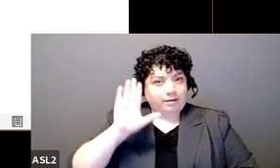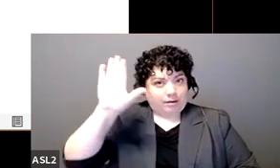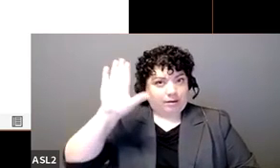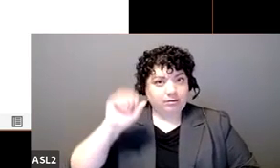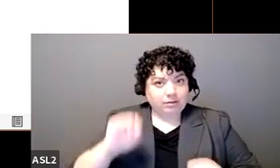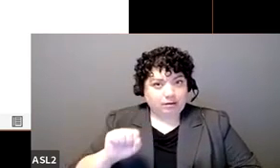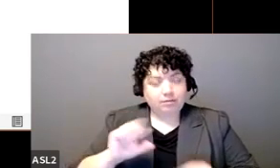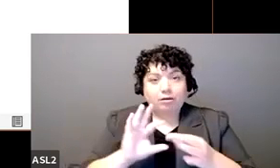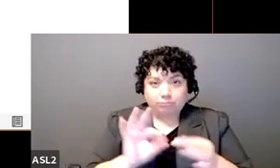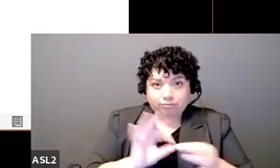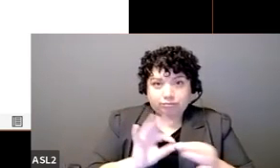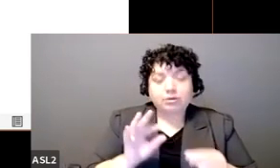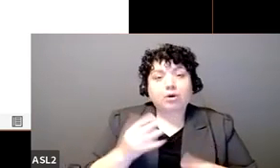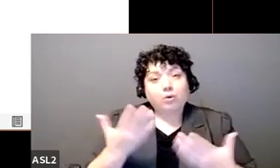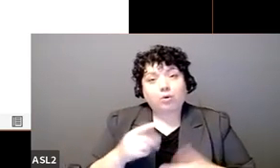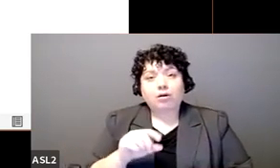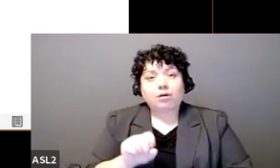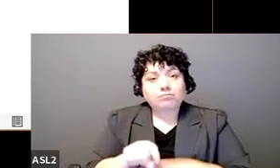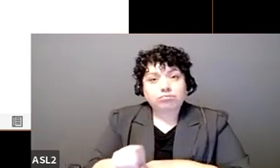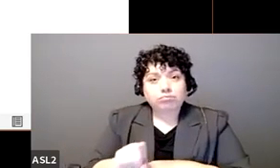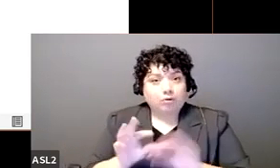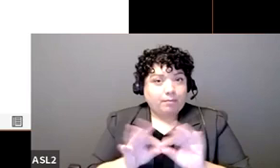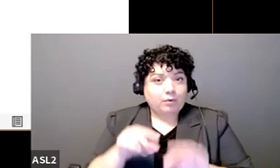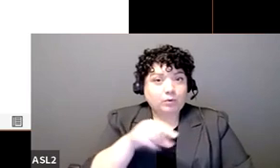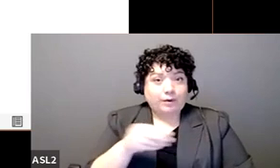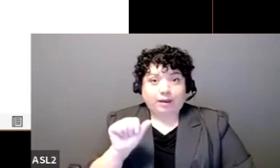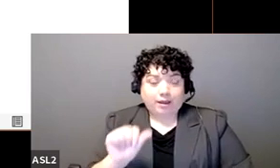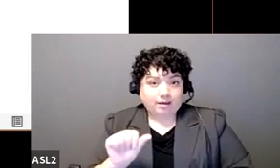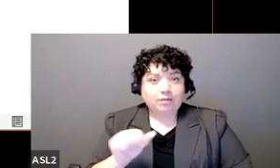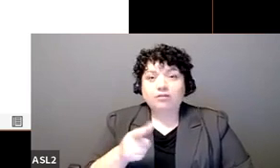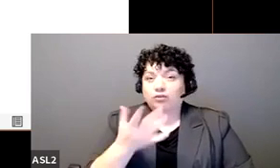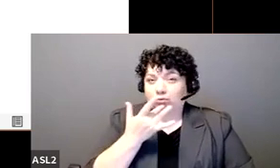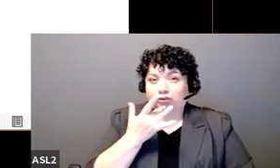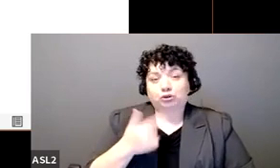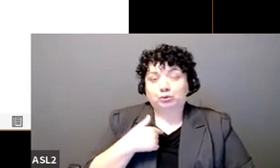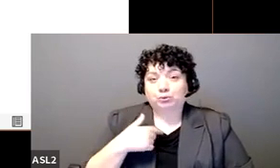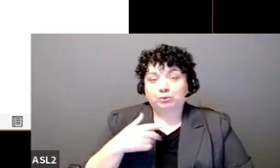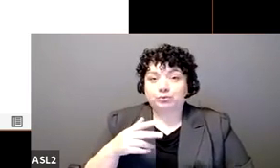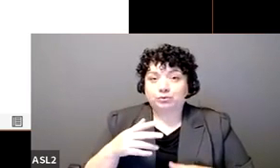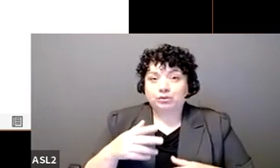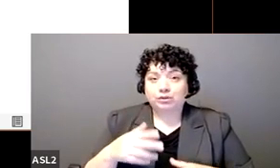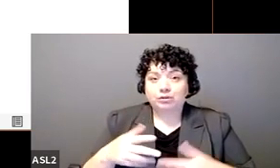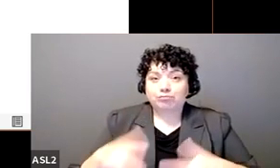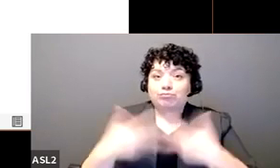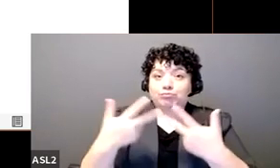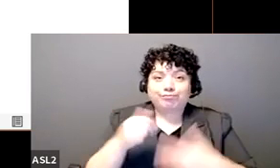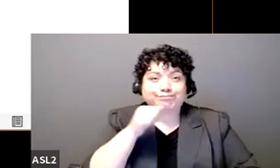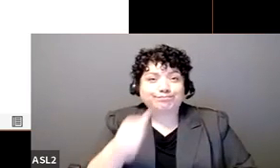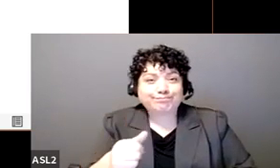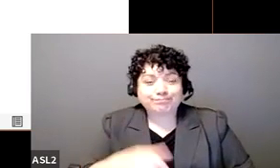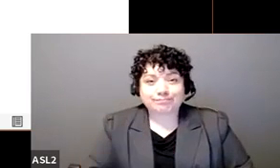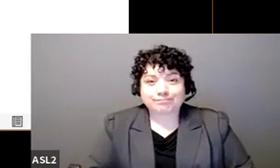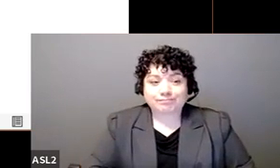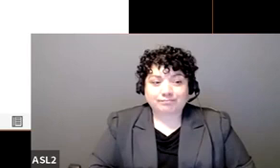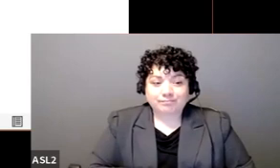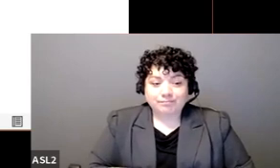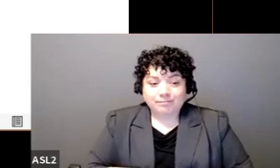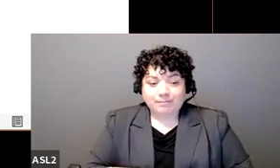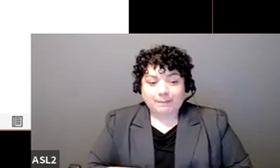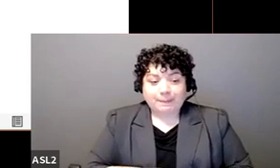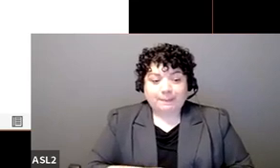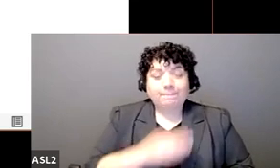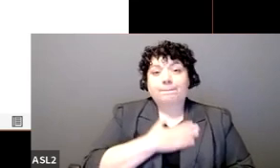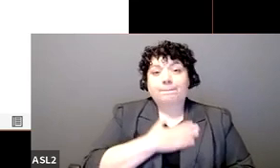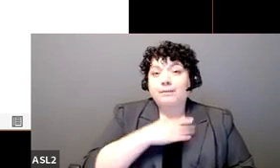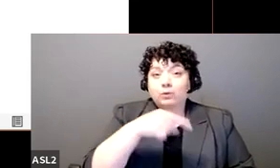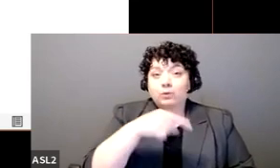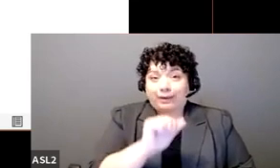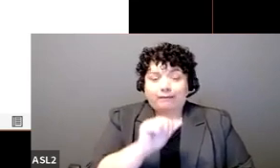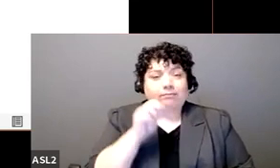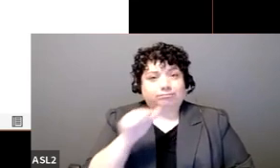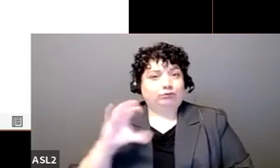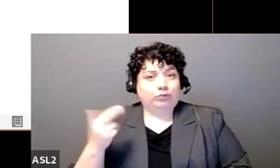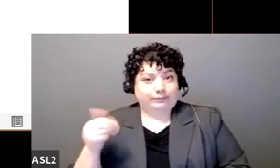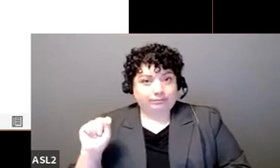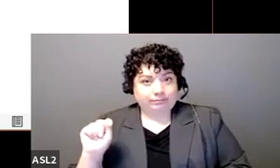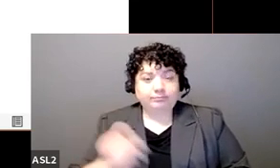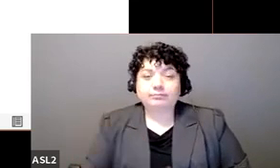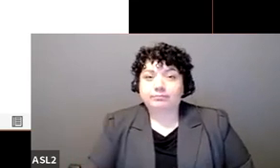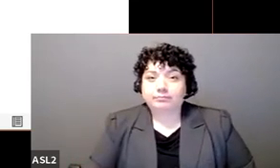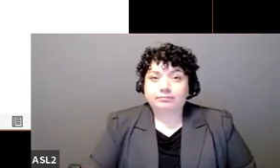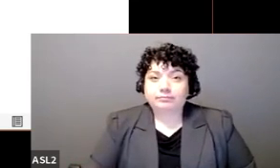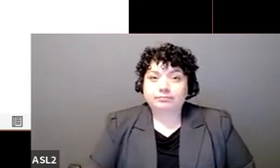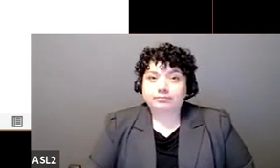comment in the Q&A box if you don't want to speak please use the Q&A box rather than the chat box